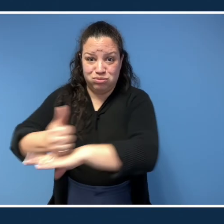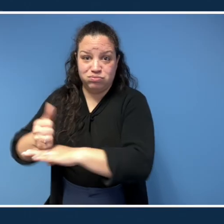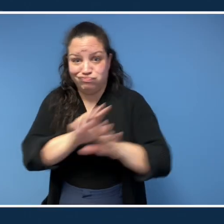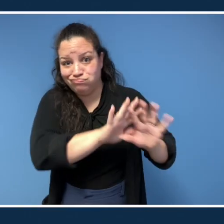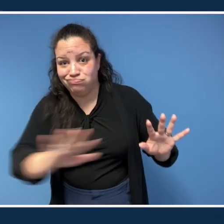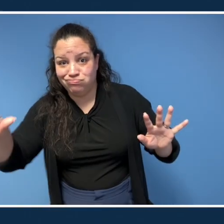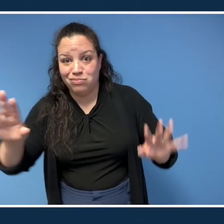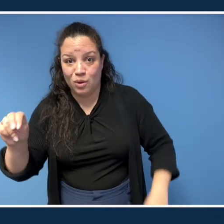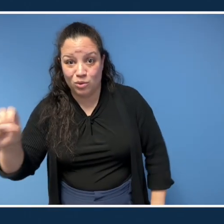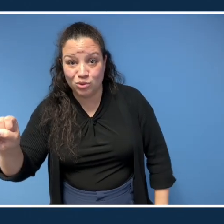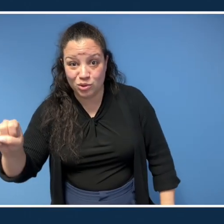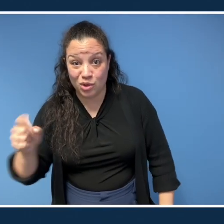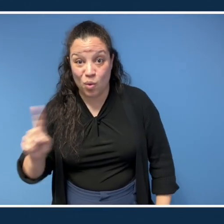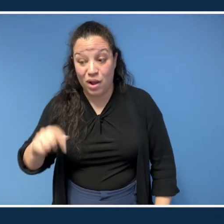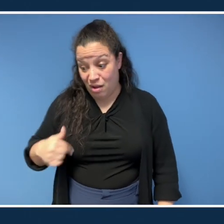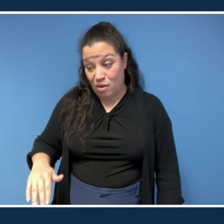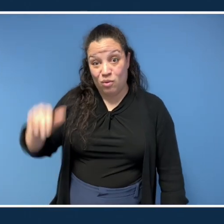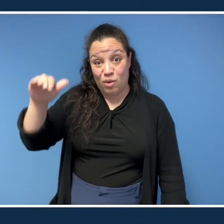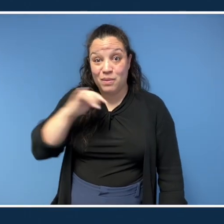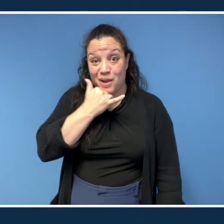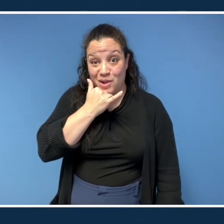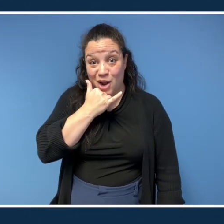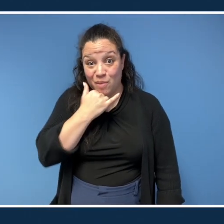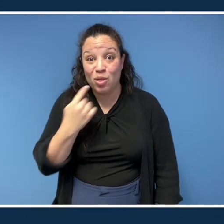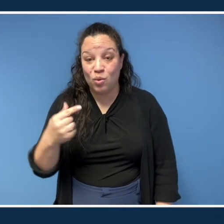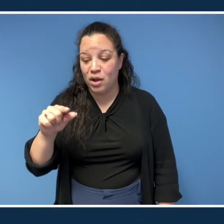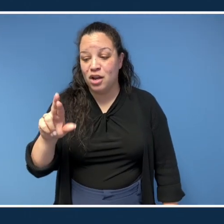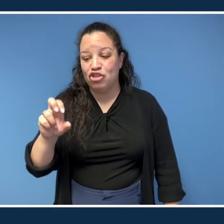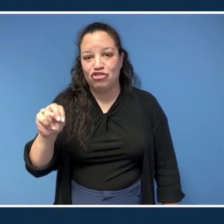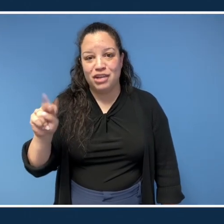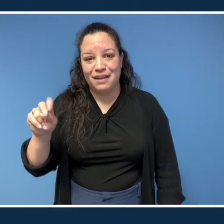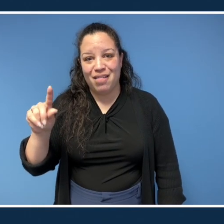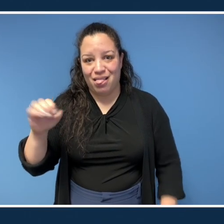you know, close to where I grew up in Yarmouth, there was a segregated school in Greenville as well, too.